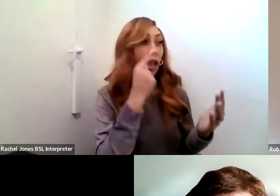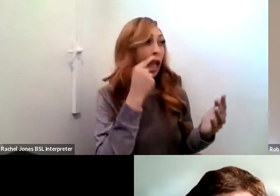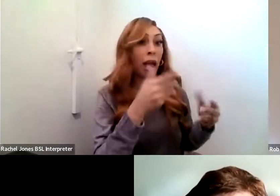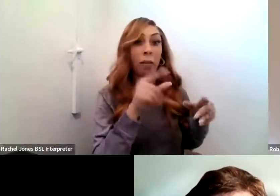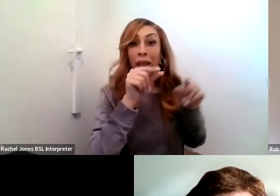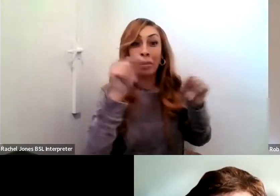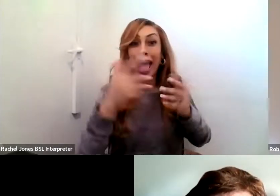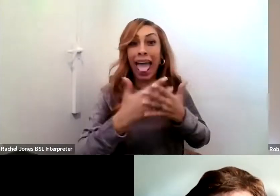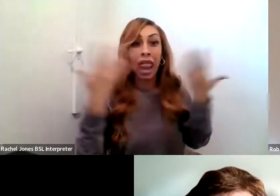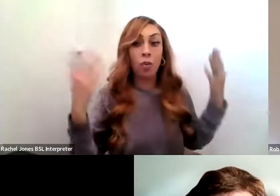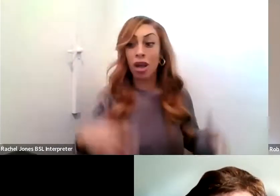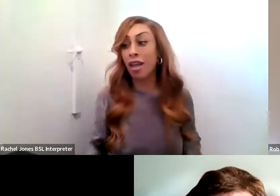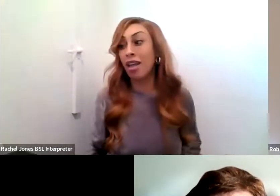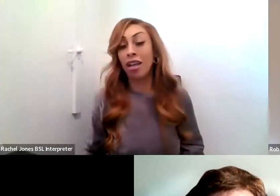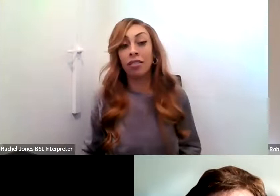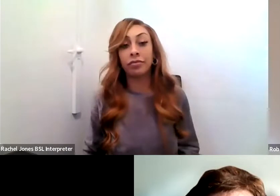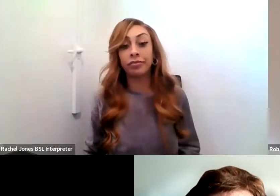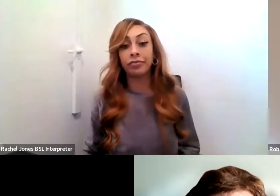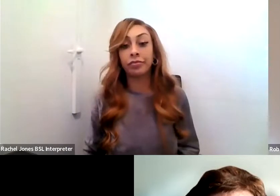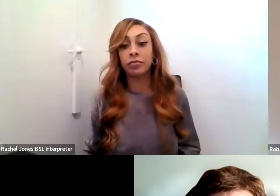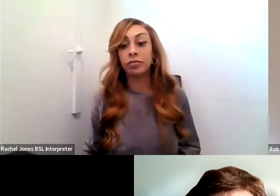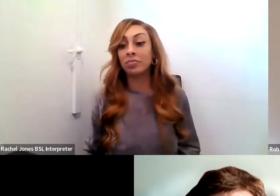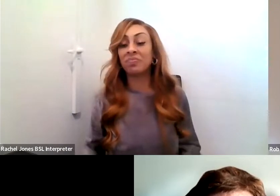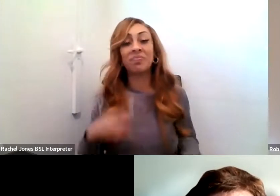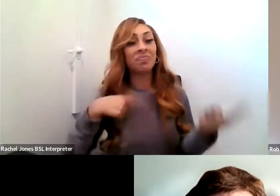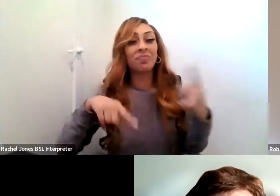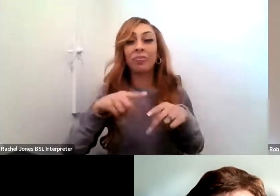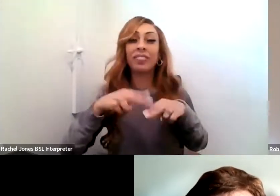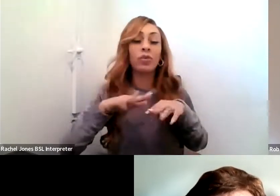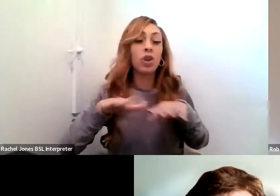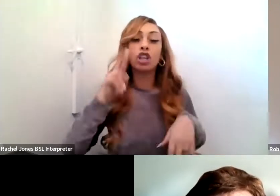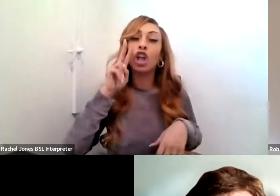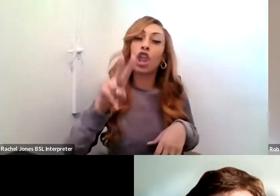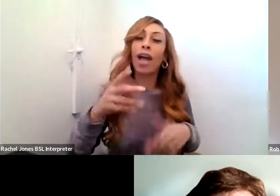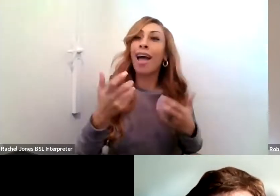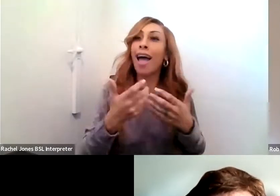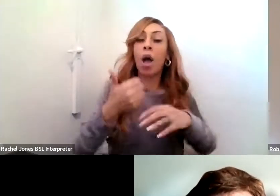And I think if we're not looking at how to put basic access into our work,